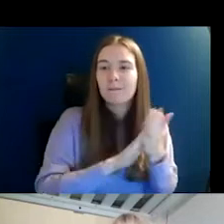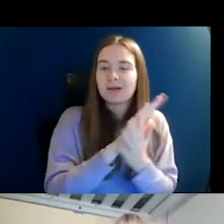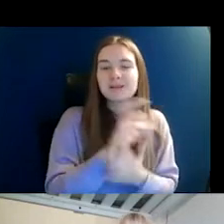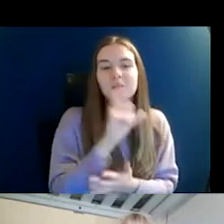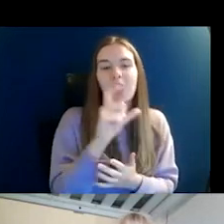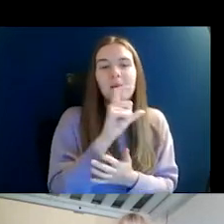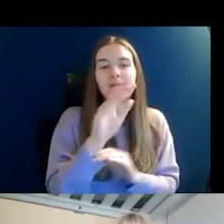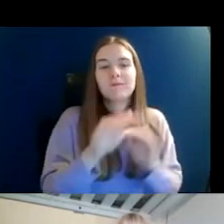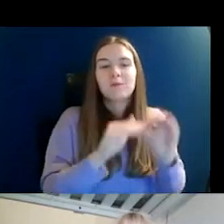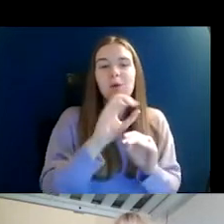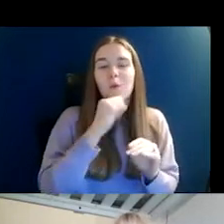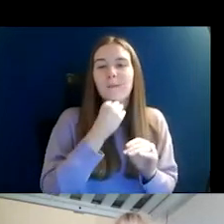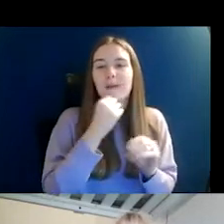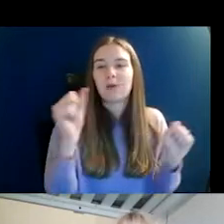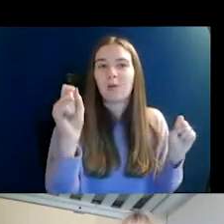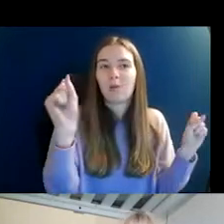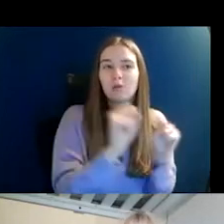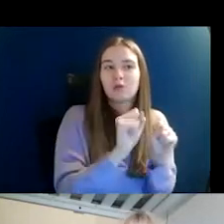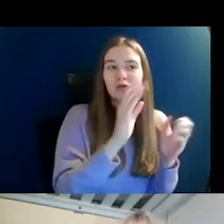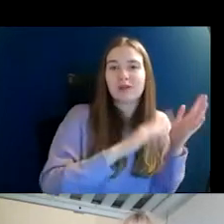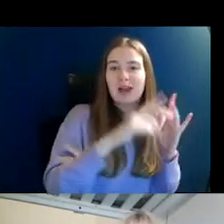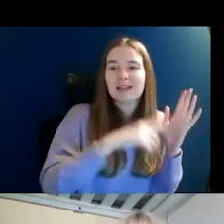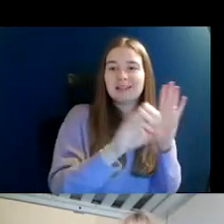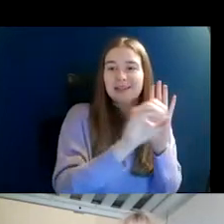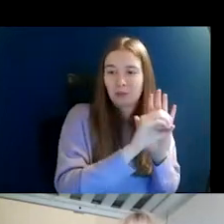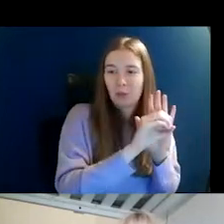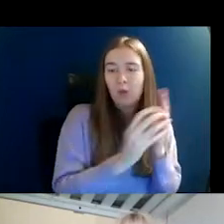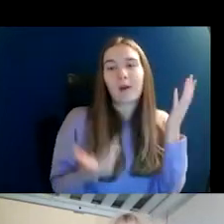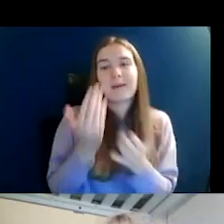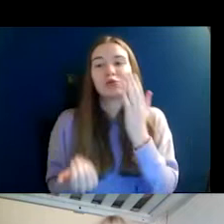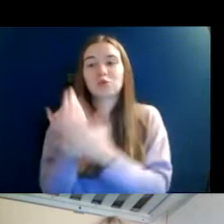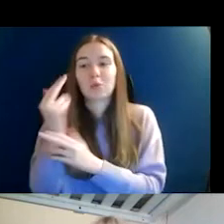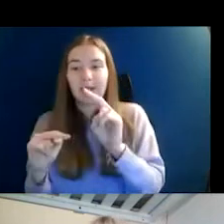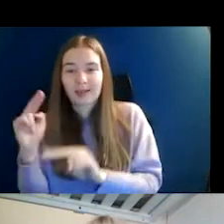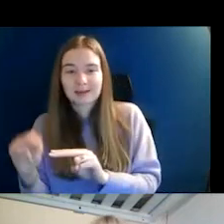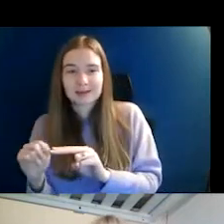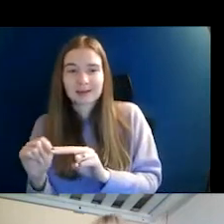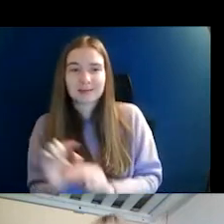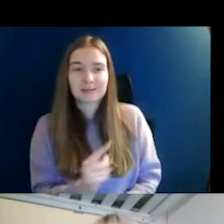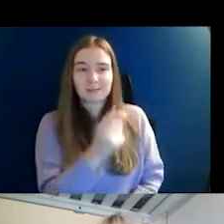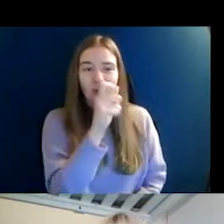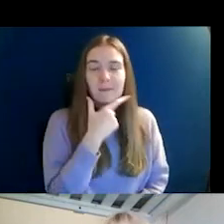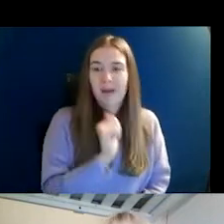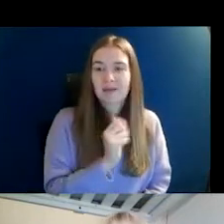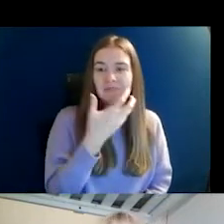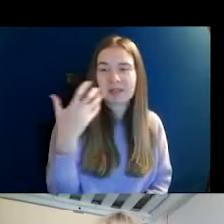is likely to be closer to net zero than most new builds. And as you can see, one of the tenants hasn't even switched on his heating for the last two years.